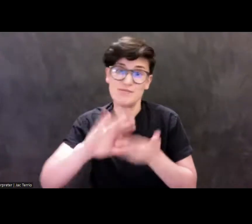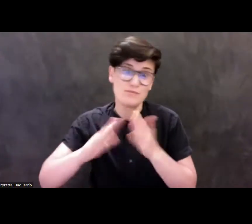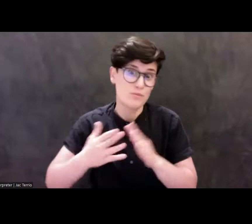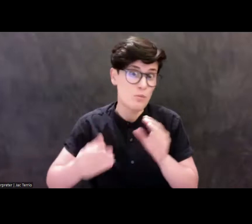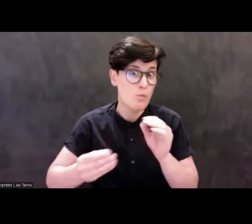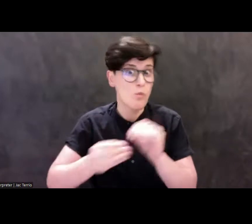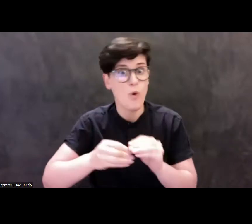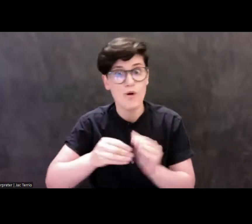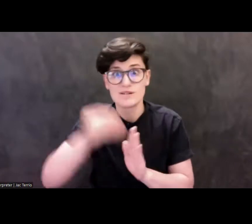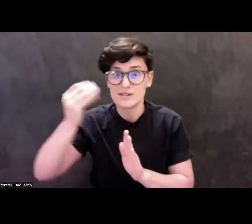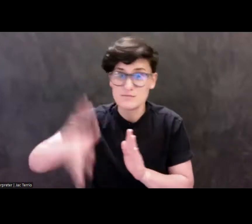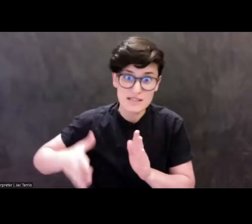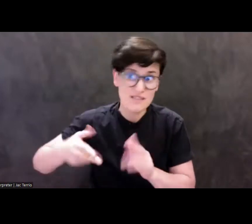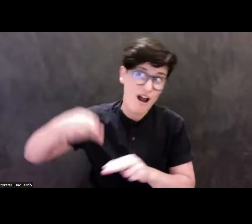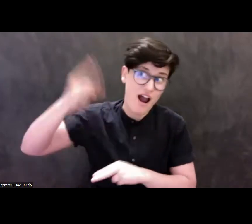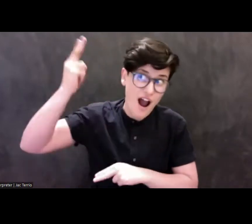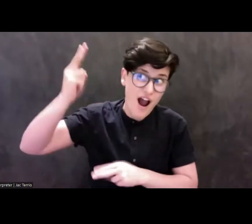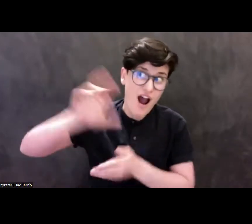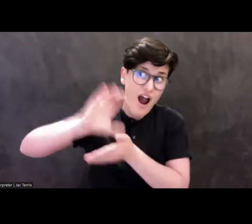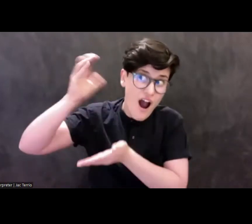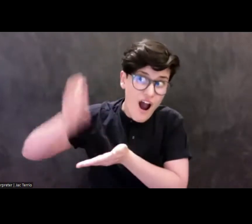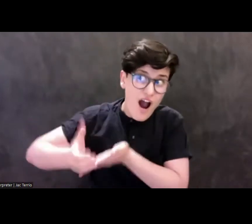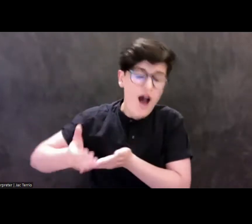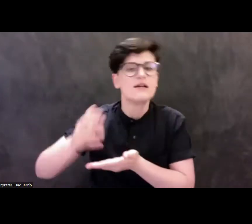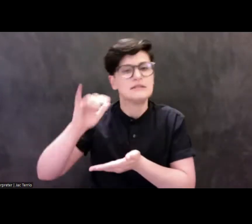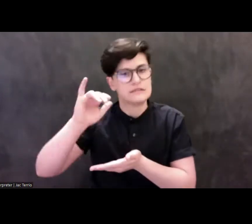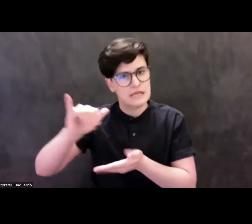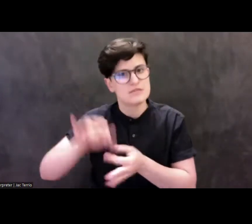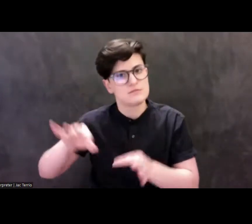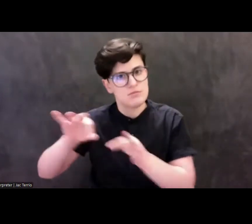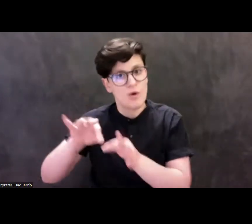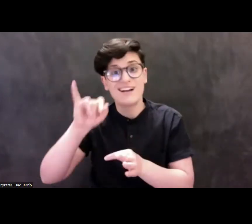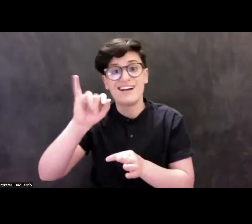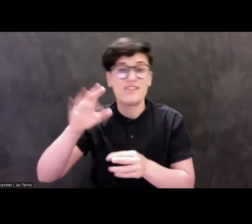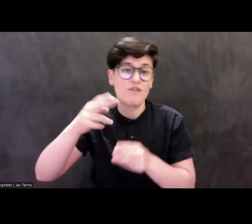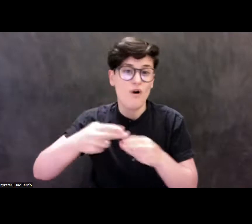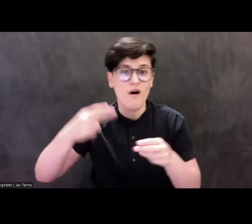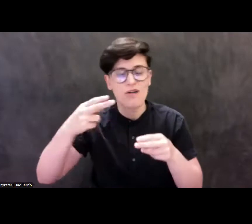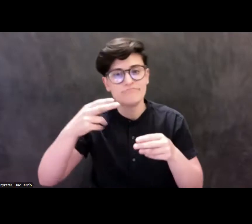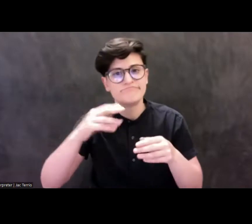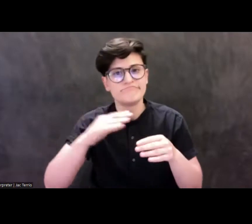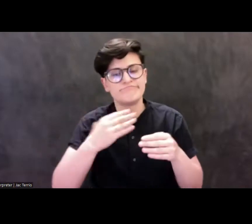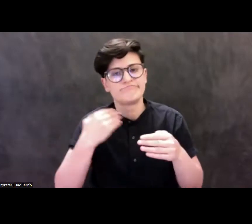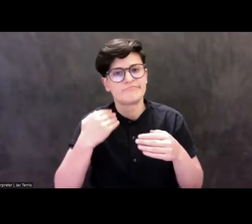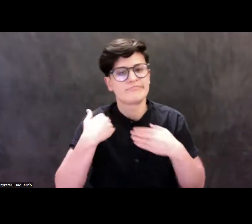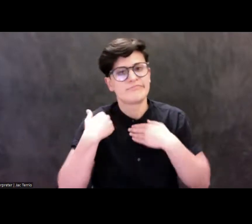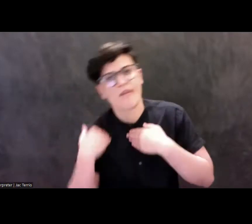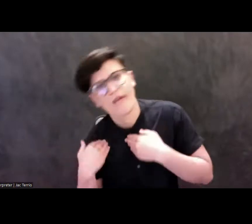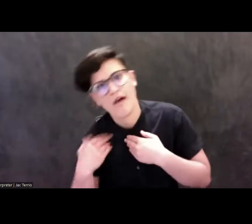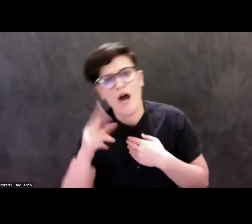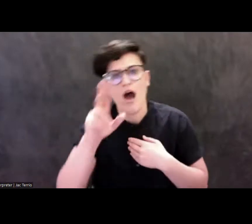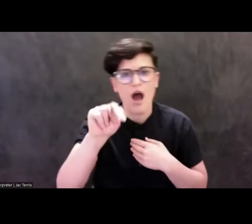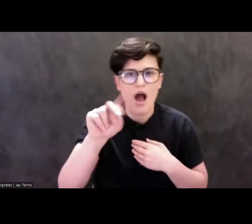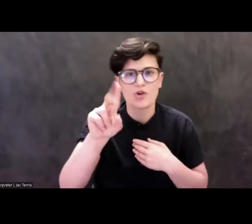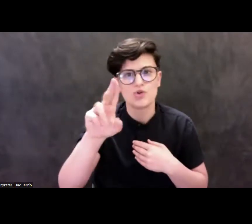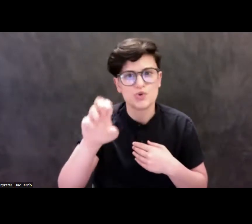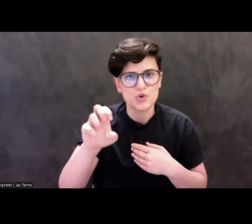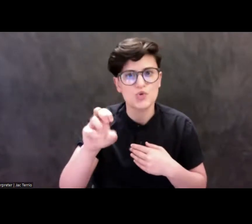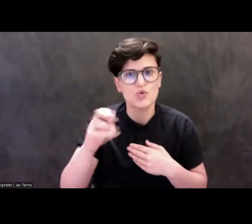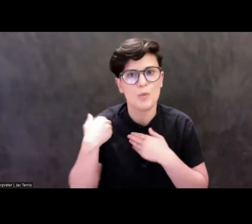If it's an undue burden or unreasonable then that may be a challenge.